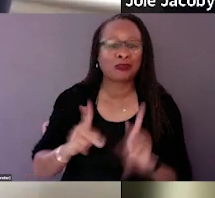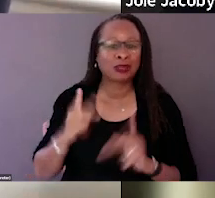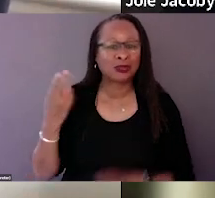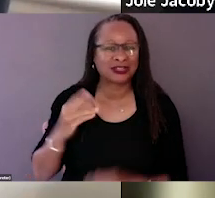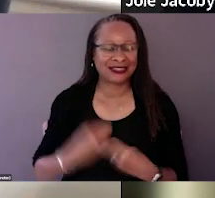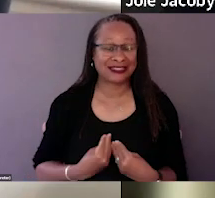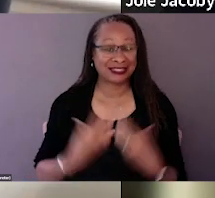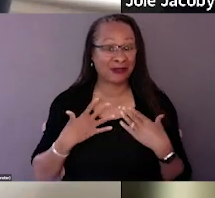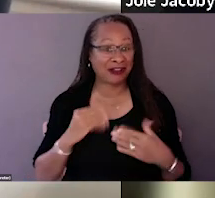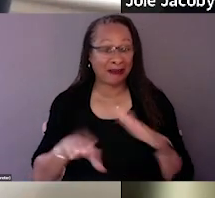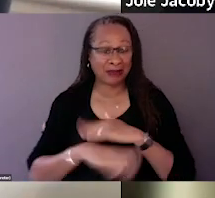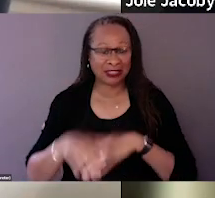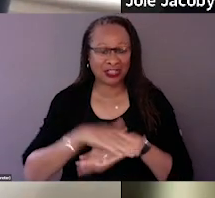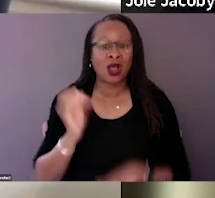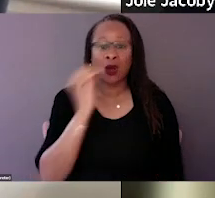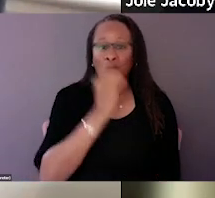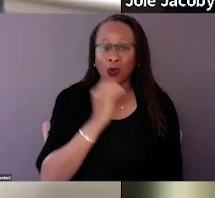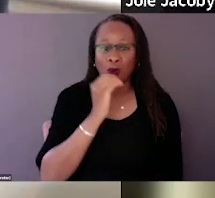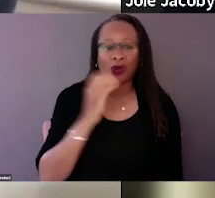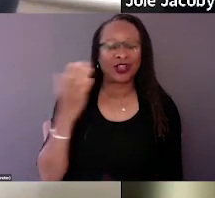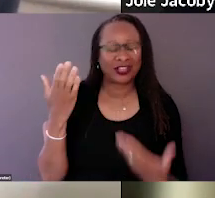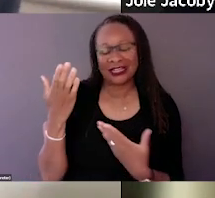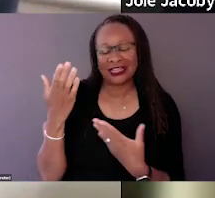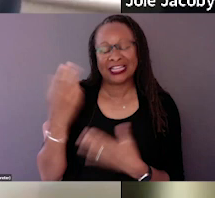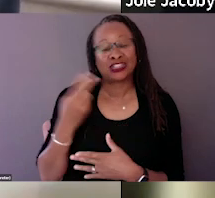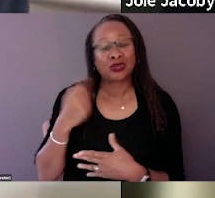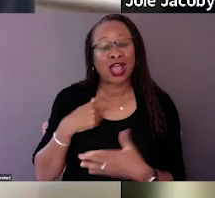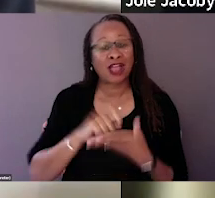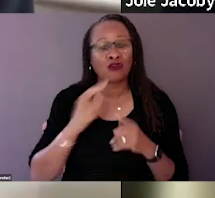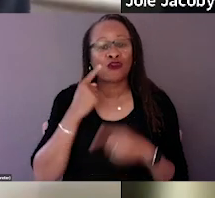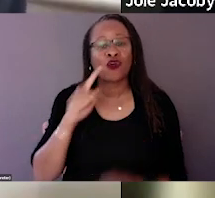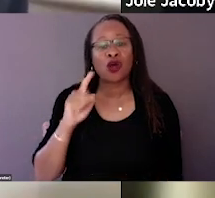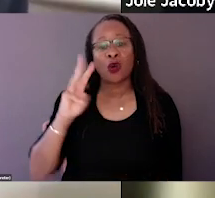on an oral history I wrote for "Wired" in 2021, where I'm a senior writer.